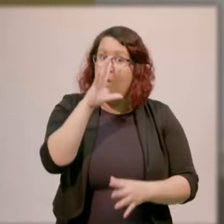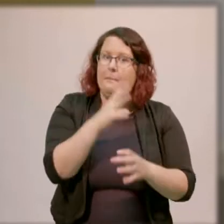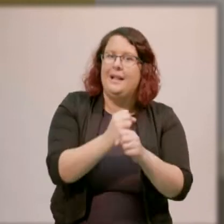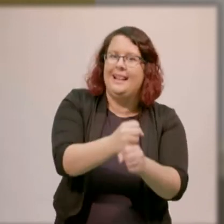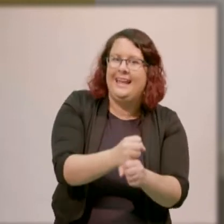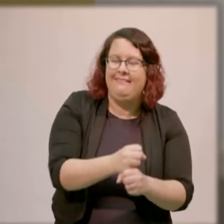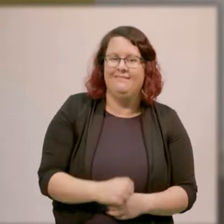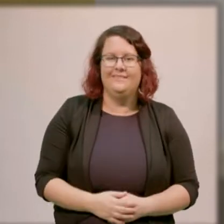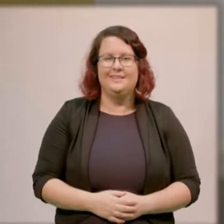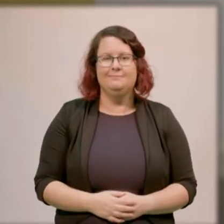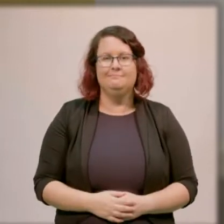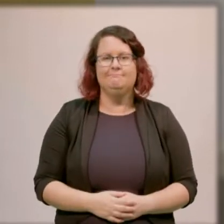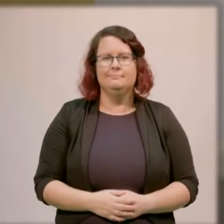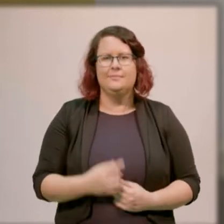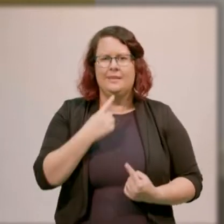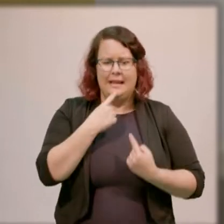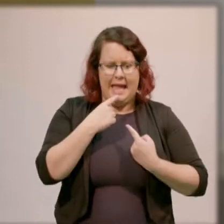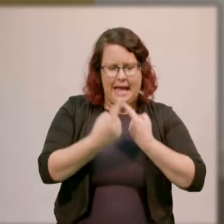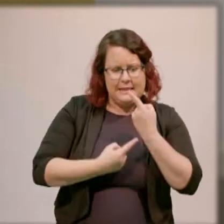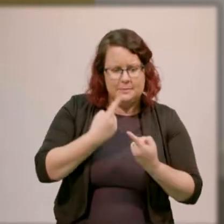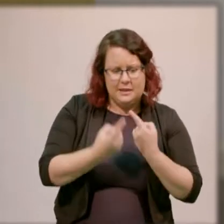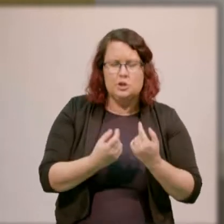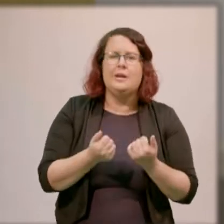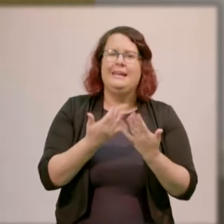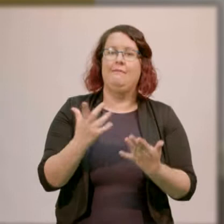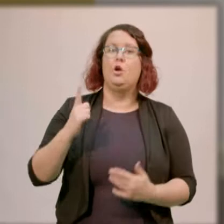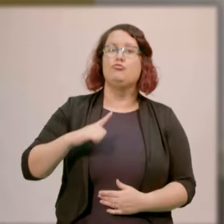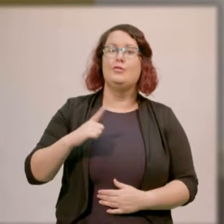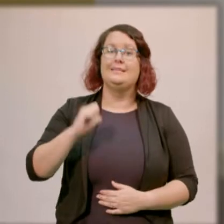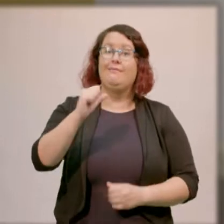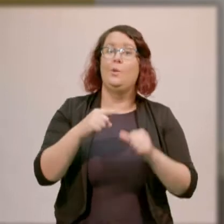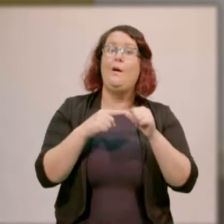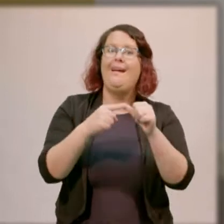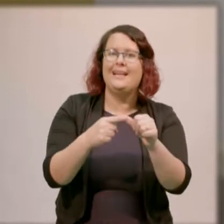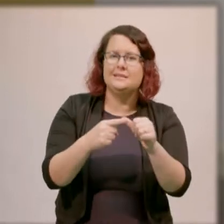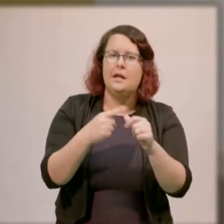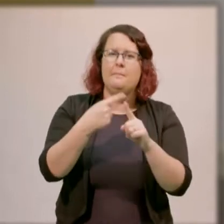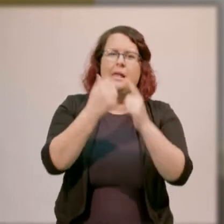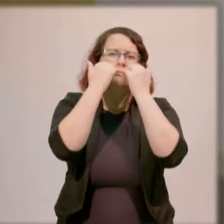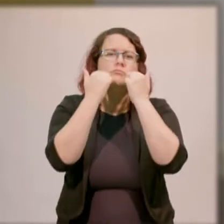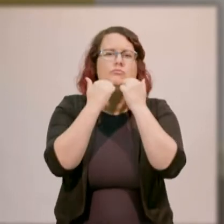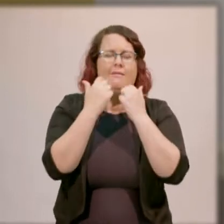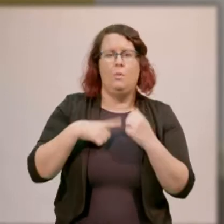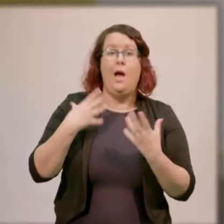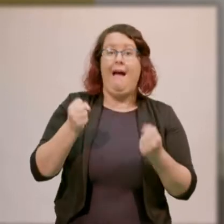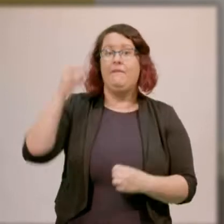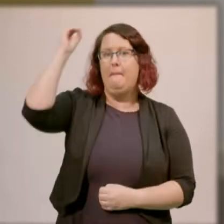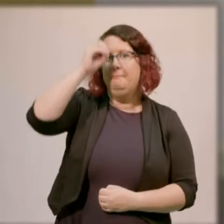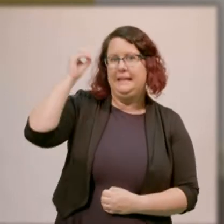An explanation deals with giving reasons for your answer, or justifying your opinions.